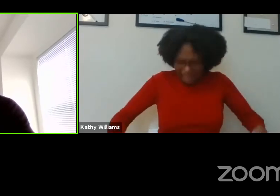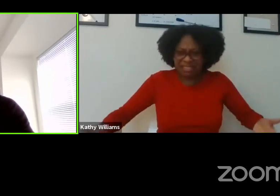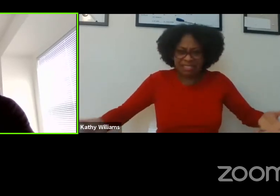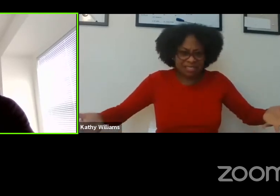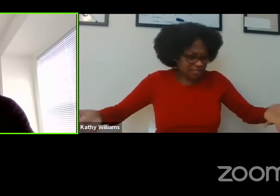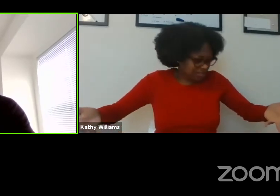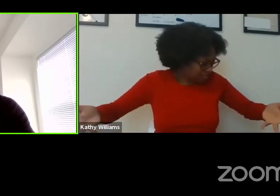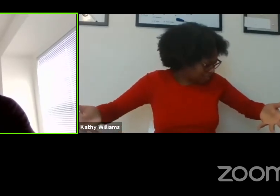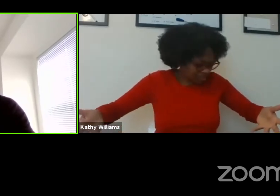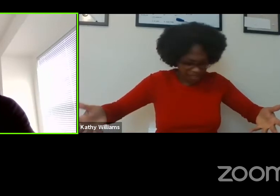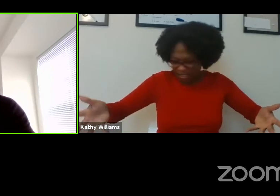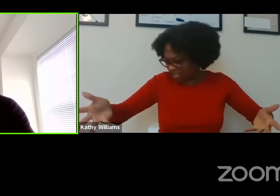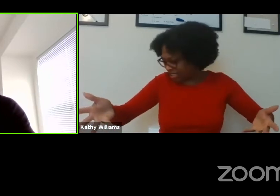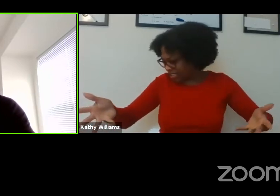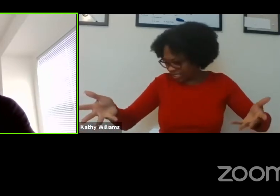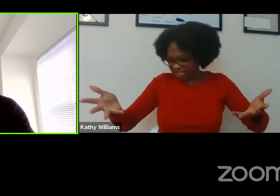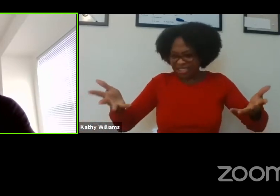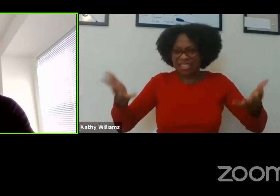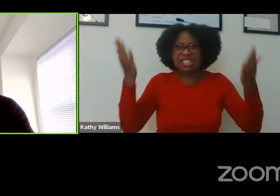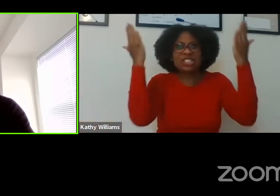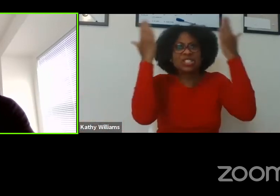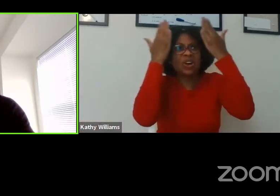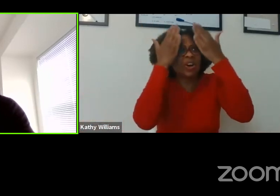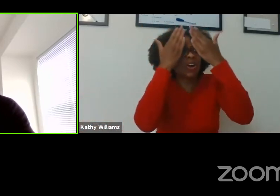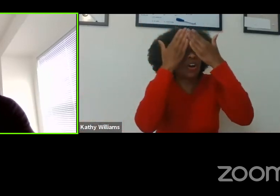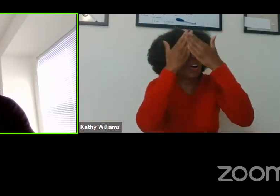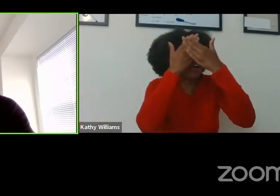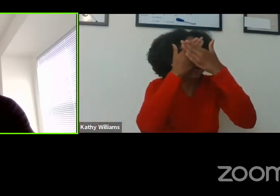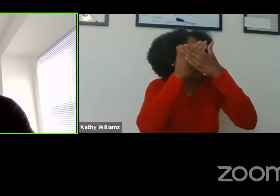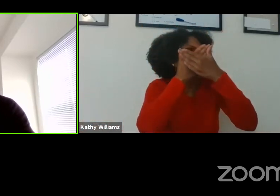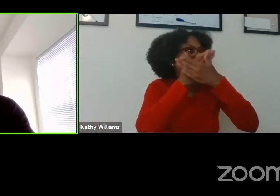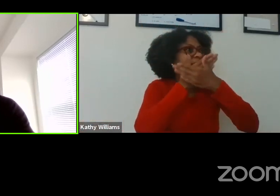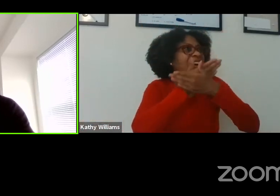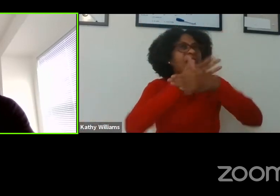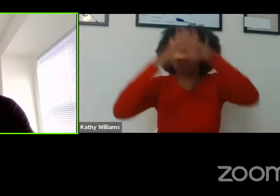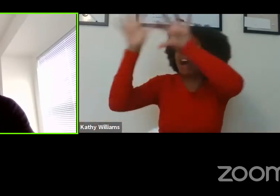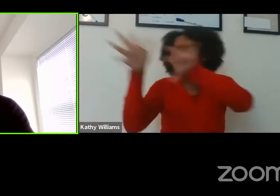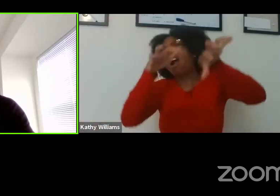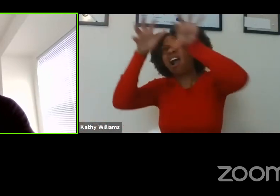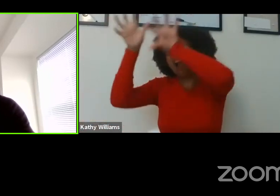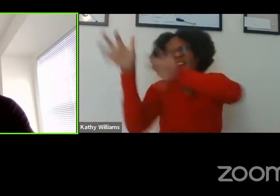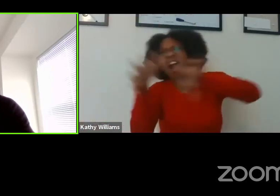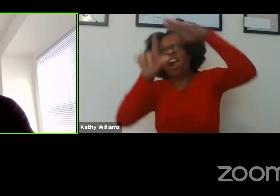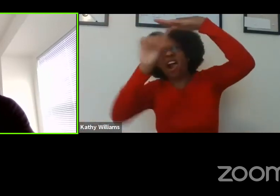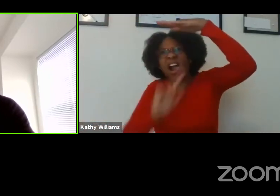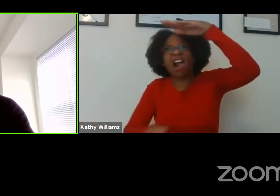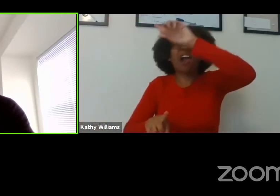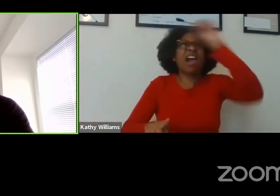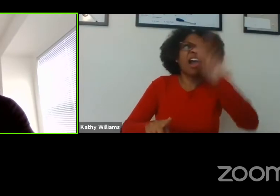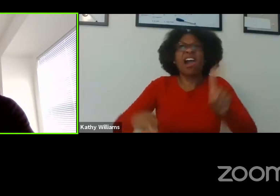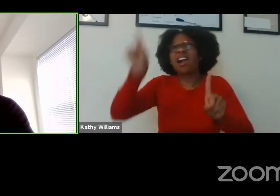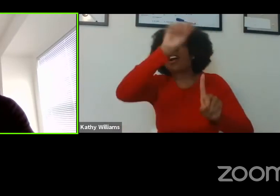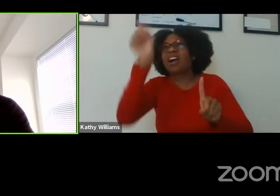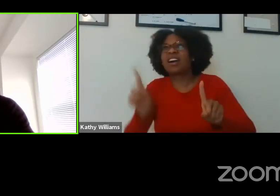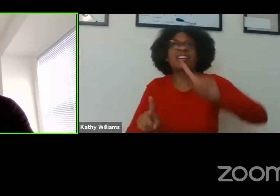it's dark, and it's like storming, and it's lightning, and I am just sitting here like